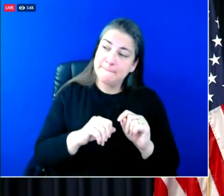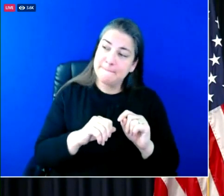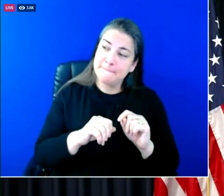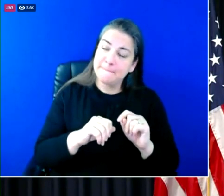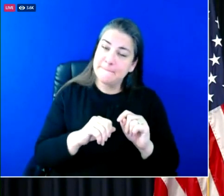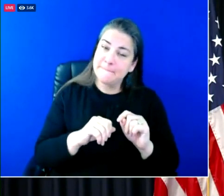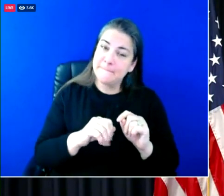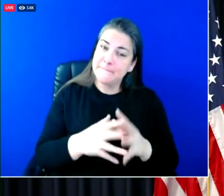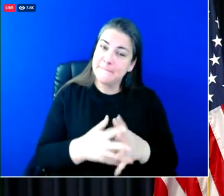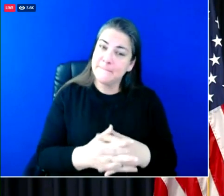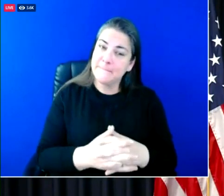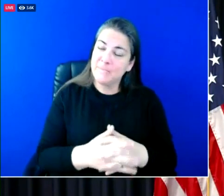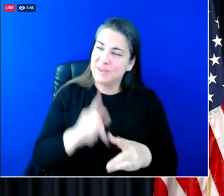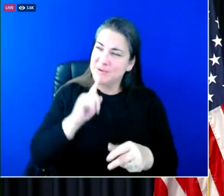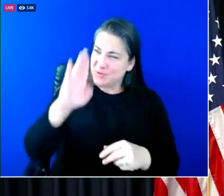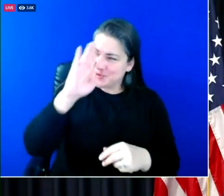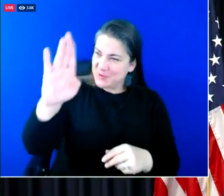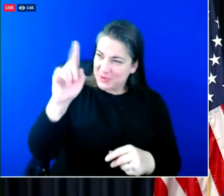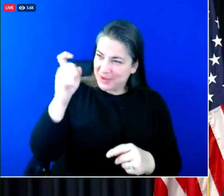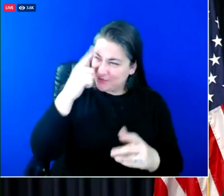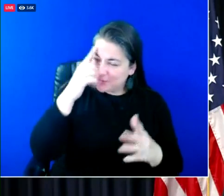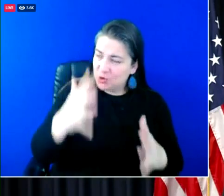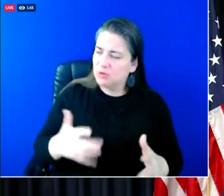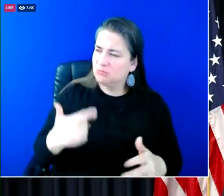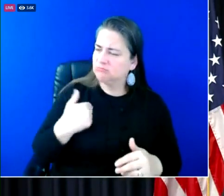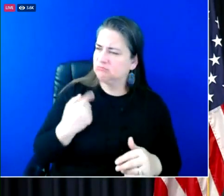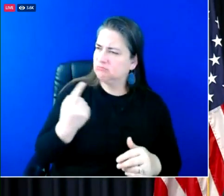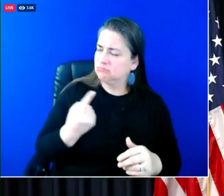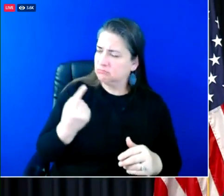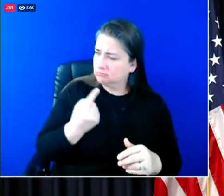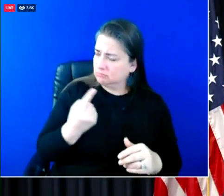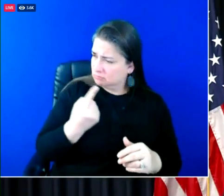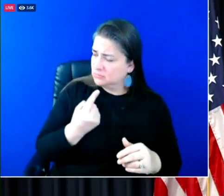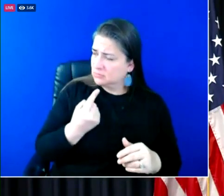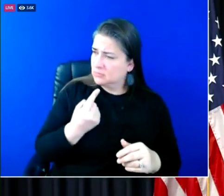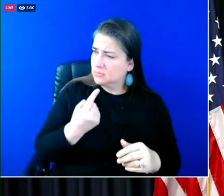Hi, Governor. Um, I was wondering, as faras in 2000 and nine, the downed